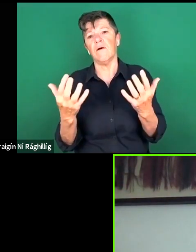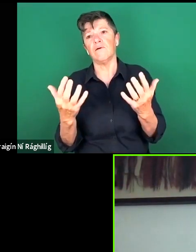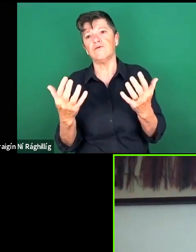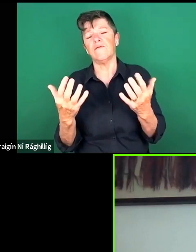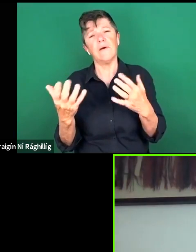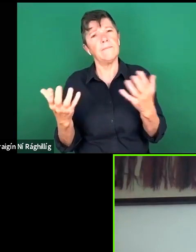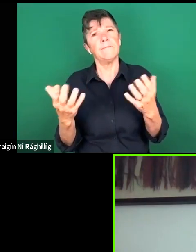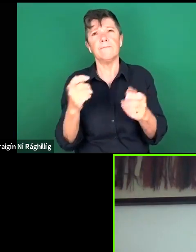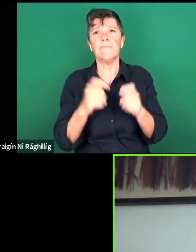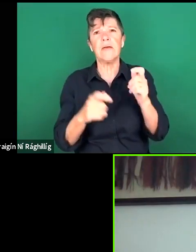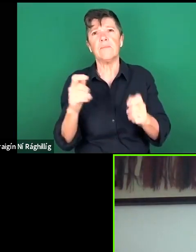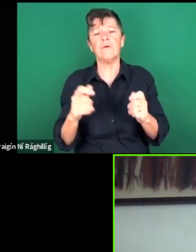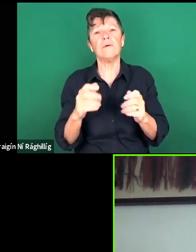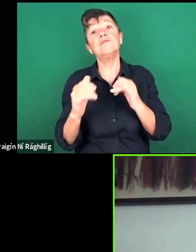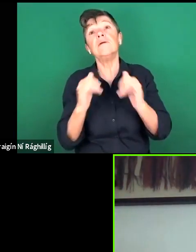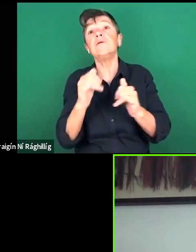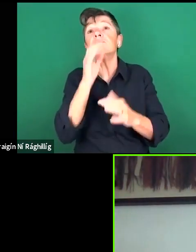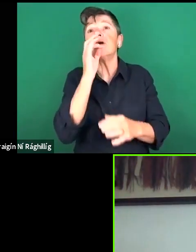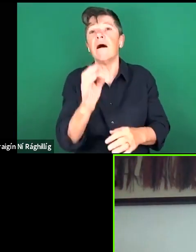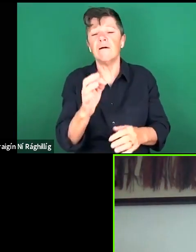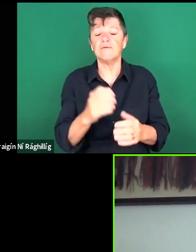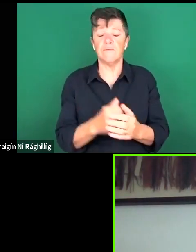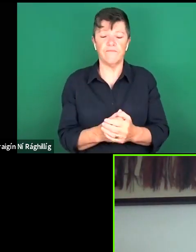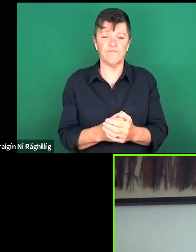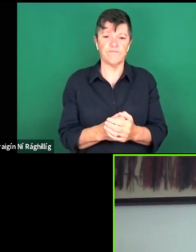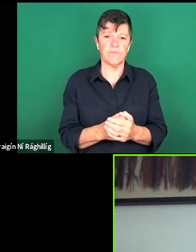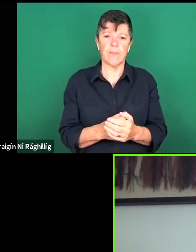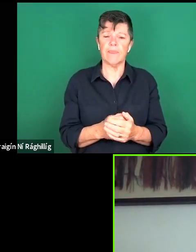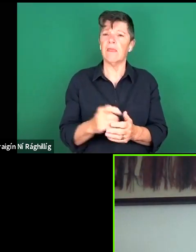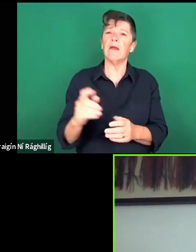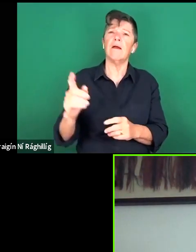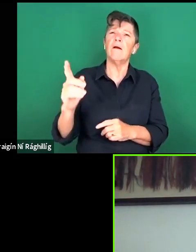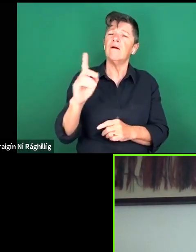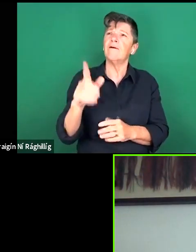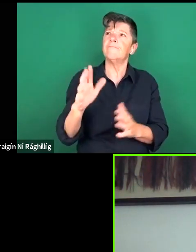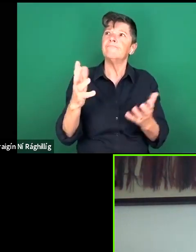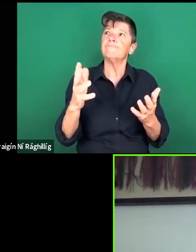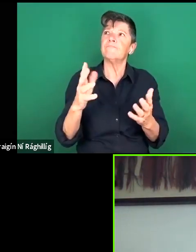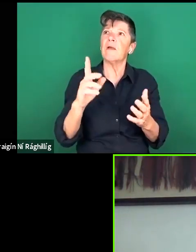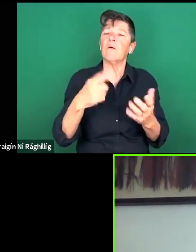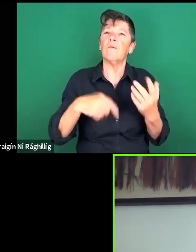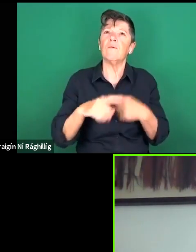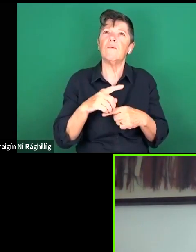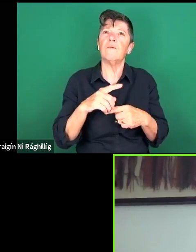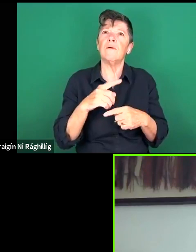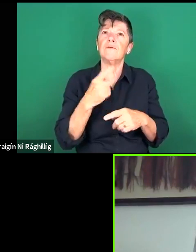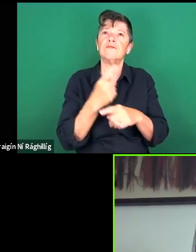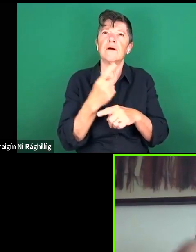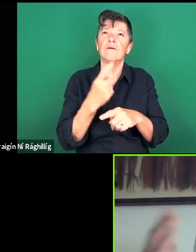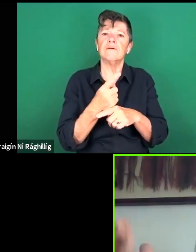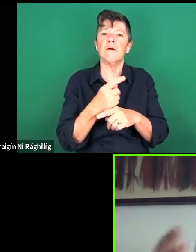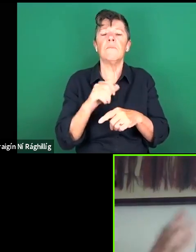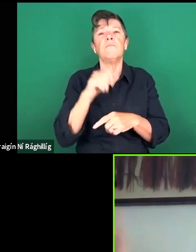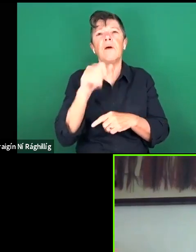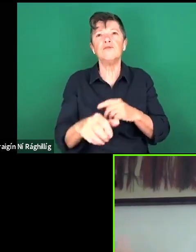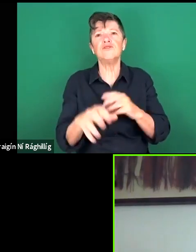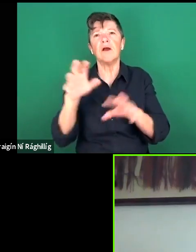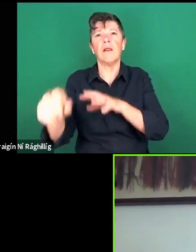s have felled to fully acknowledge and accept the post colonial framework. What are the major